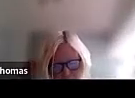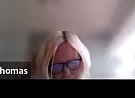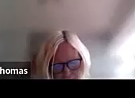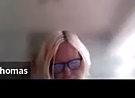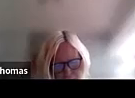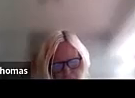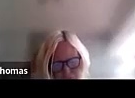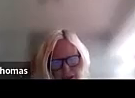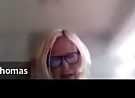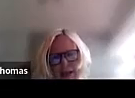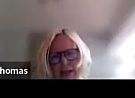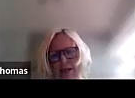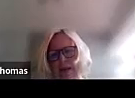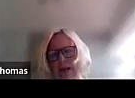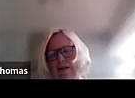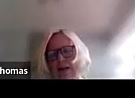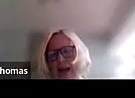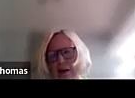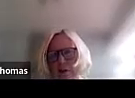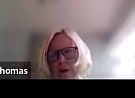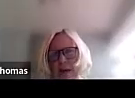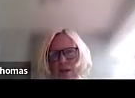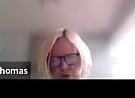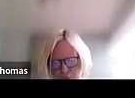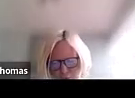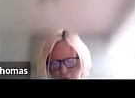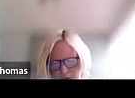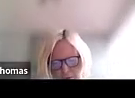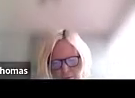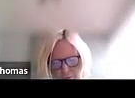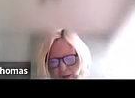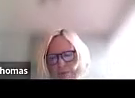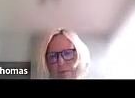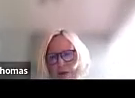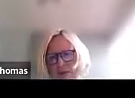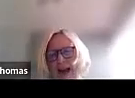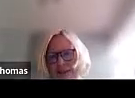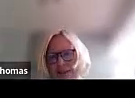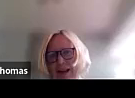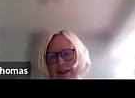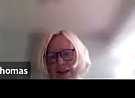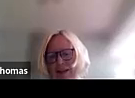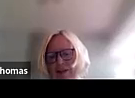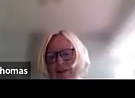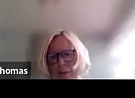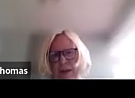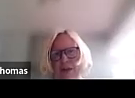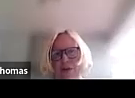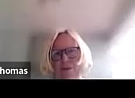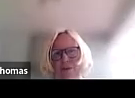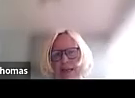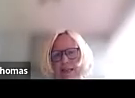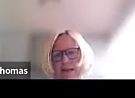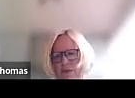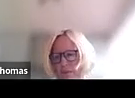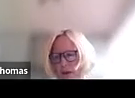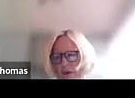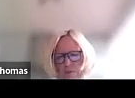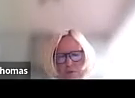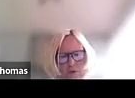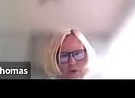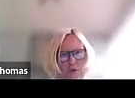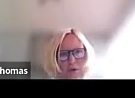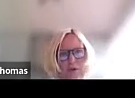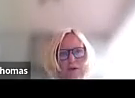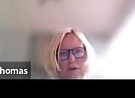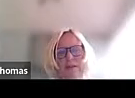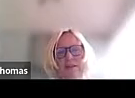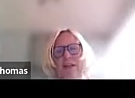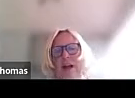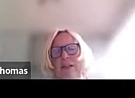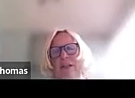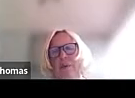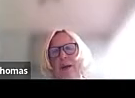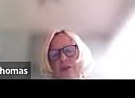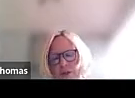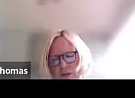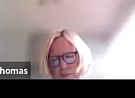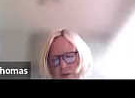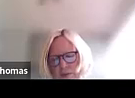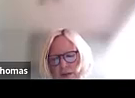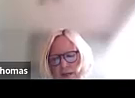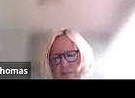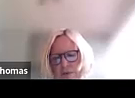hubs who really need to be asking, How can we ensure that we give the most access to the women who need it the most. That's the kind of question